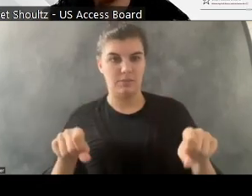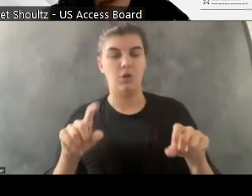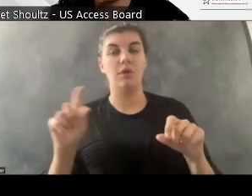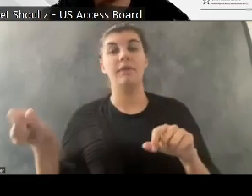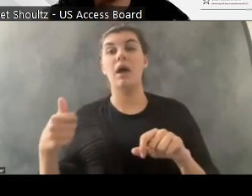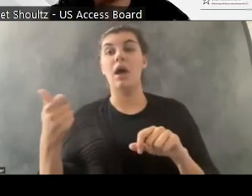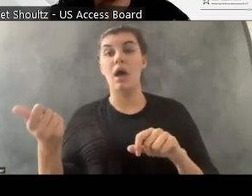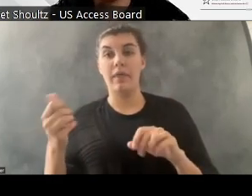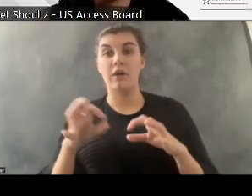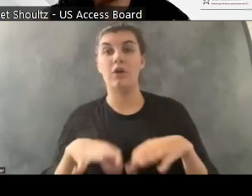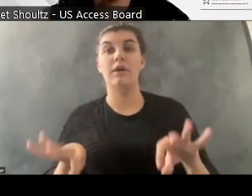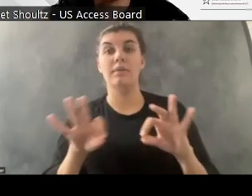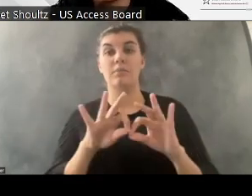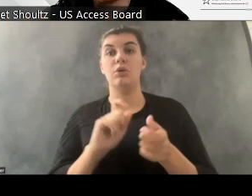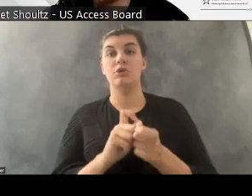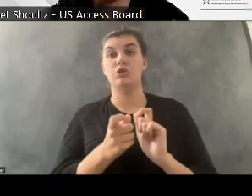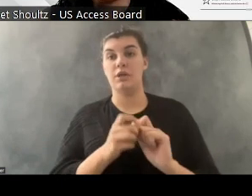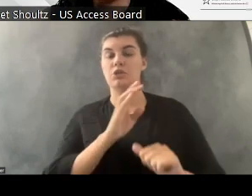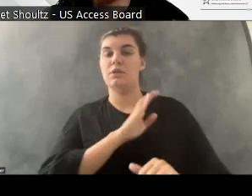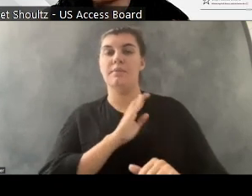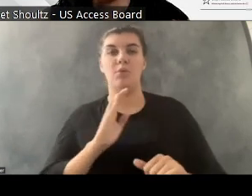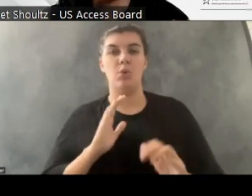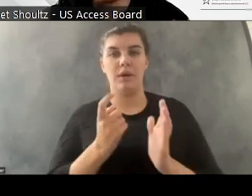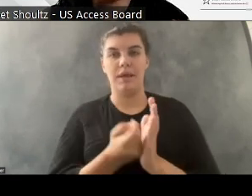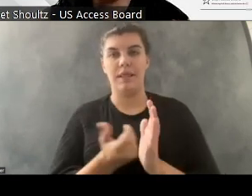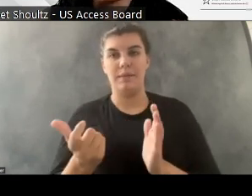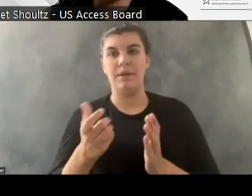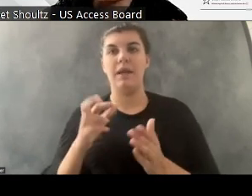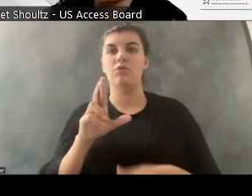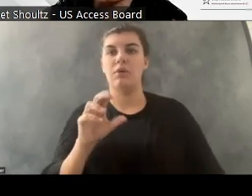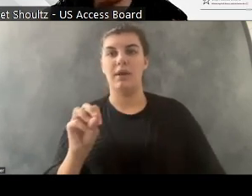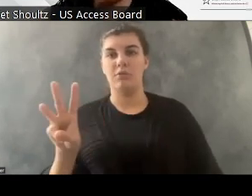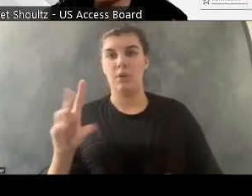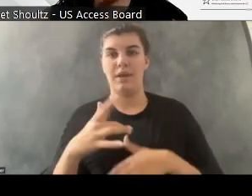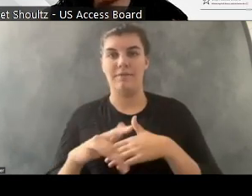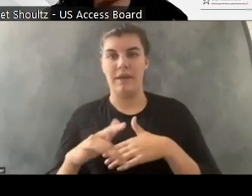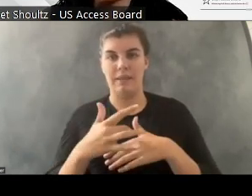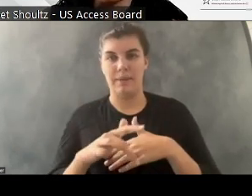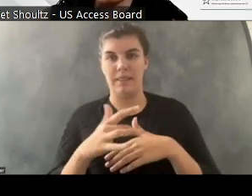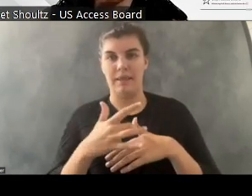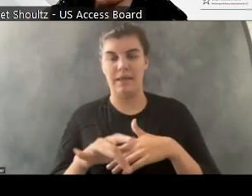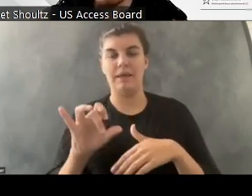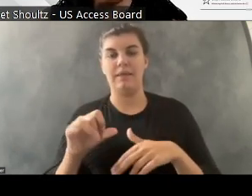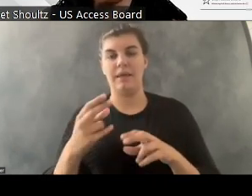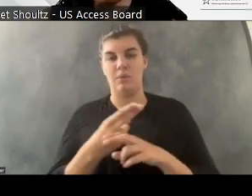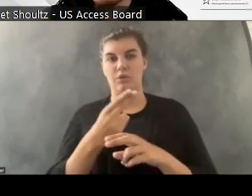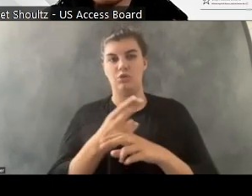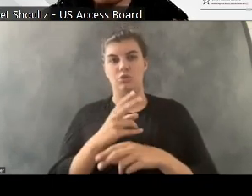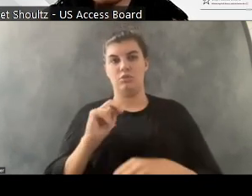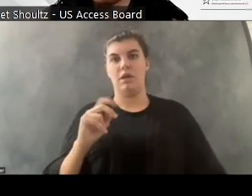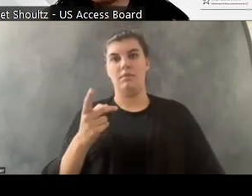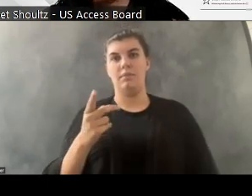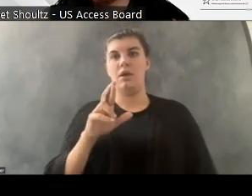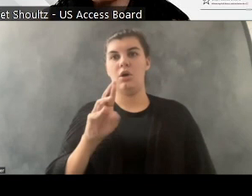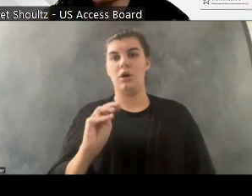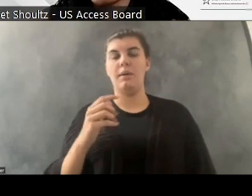key change is the board eliminated right-of-way availability which was used in NPRM. We eliminated